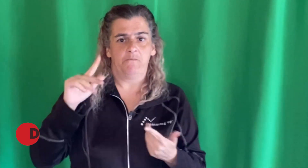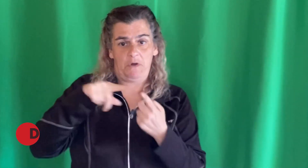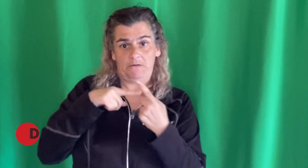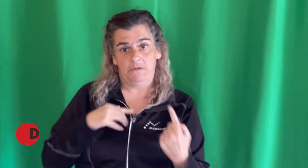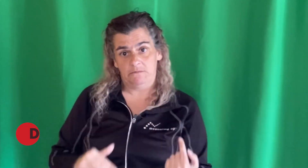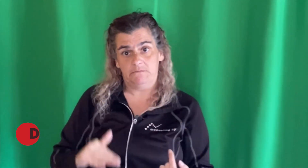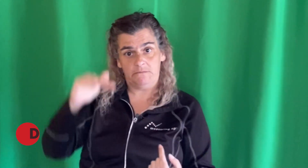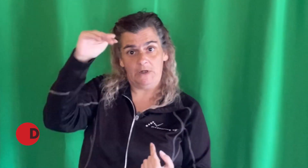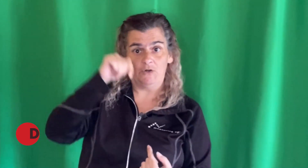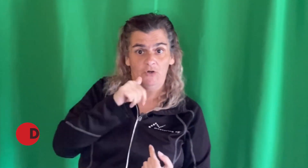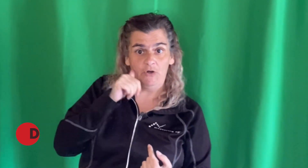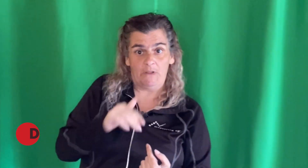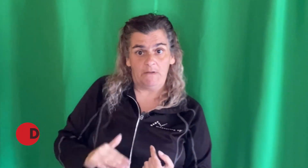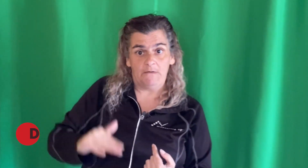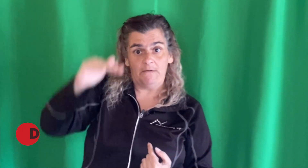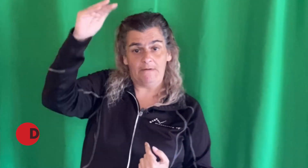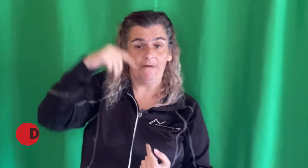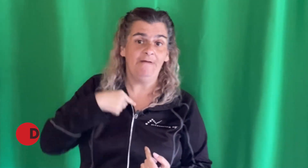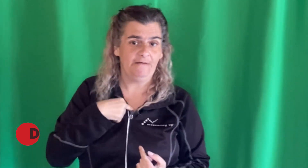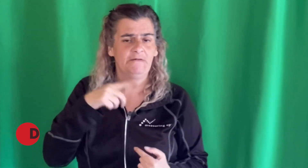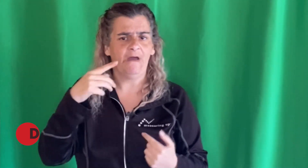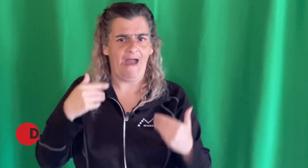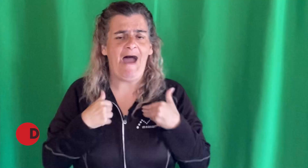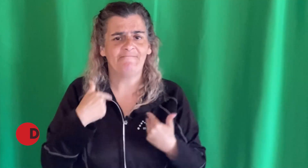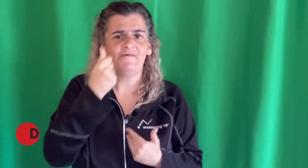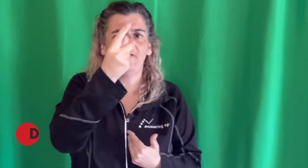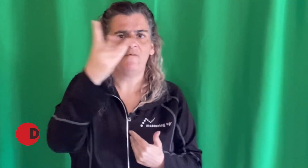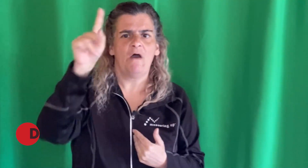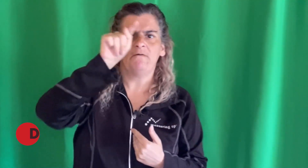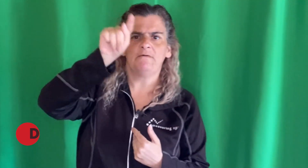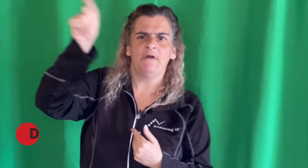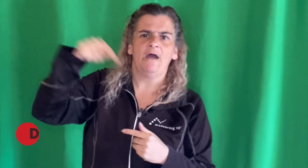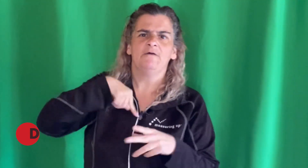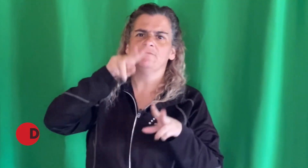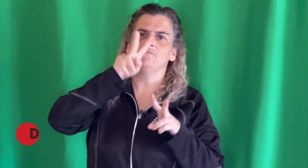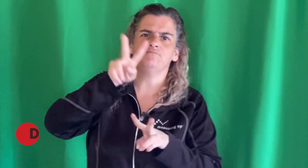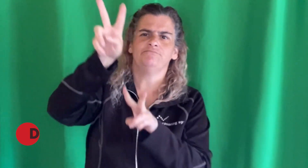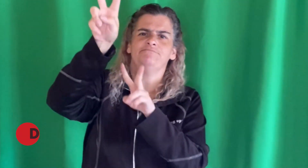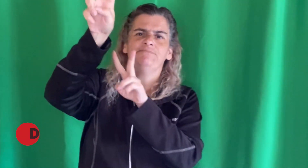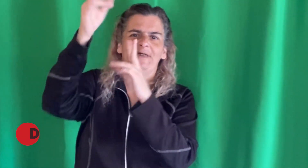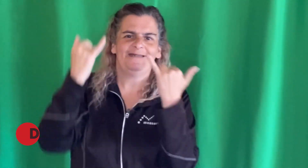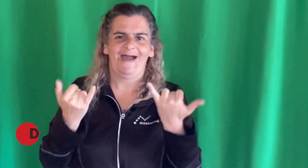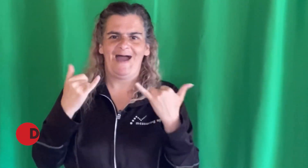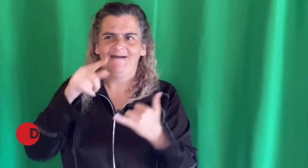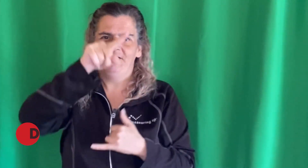When I was growing up as a girl, I had several people that I looked up